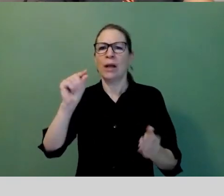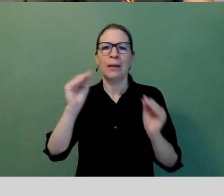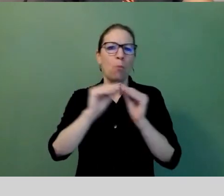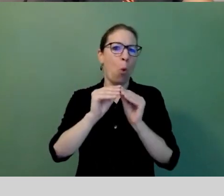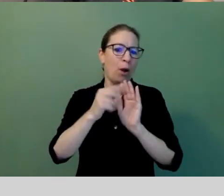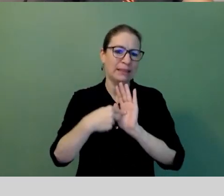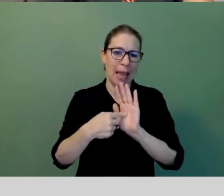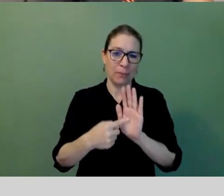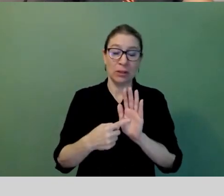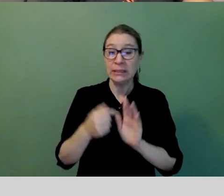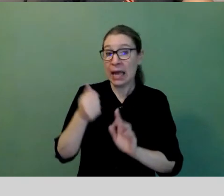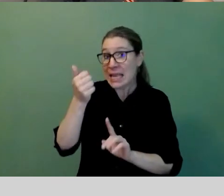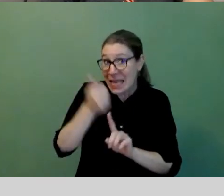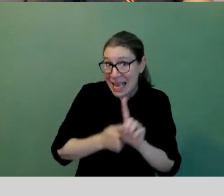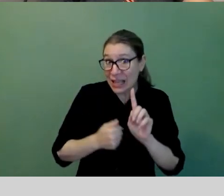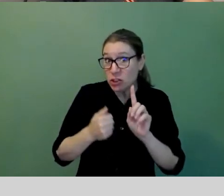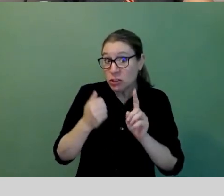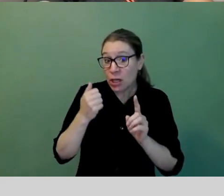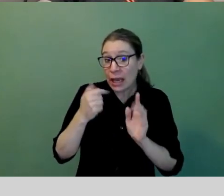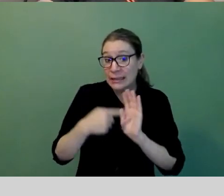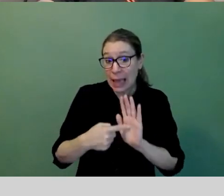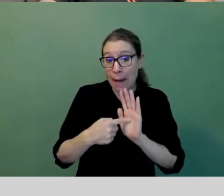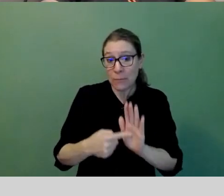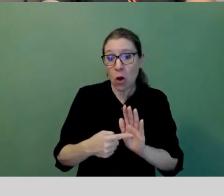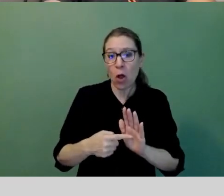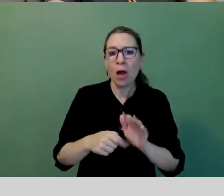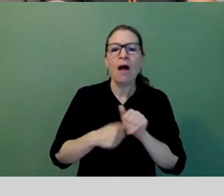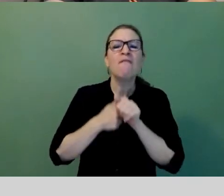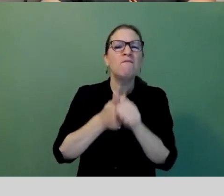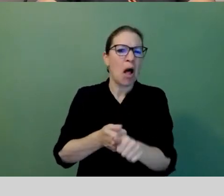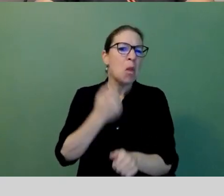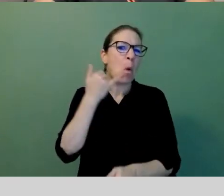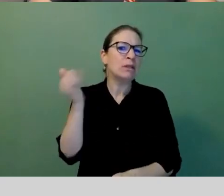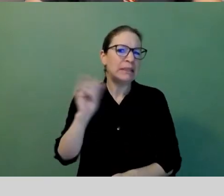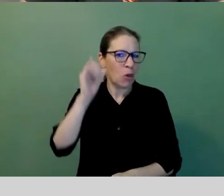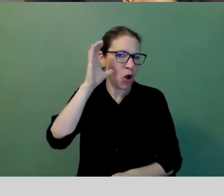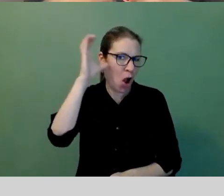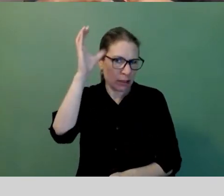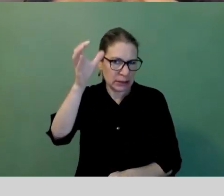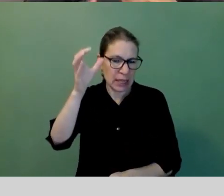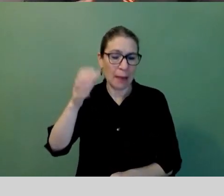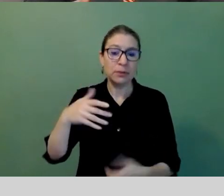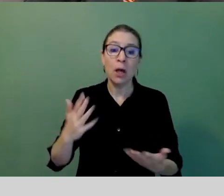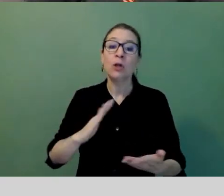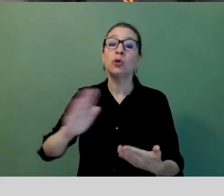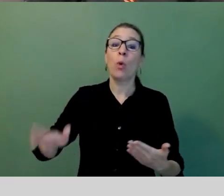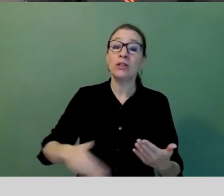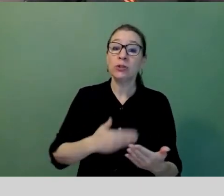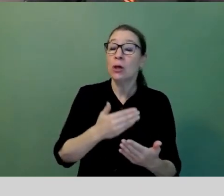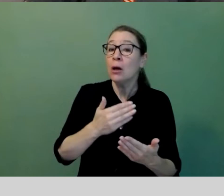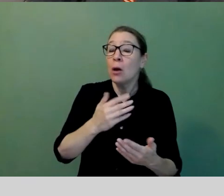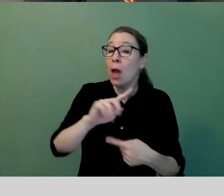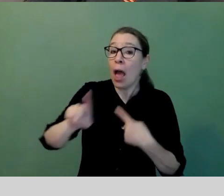So each one of them is classified based on concepts like this. So when solving the problems,